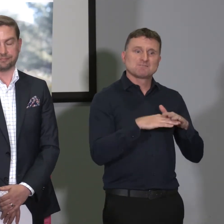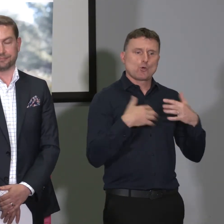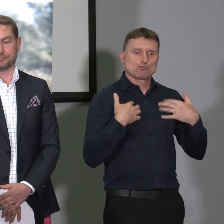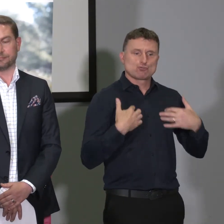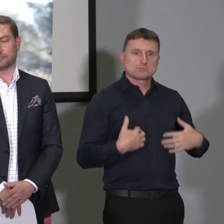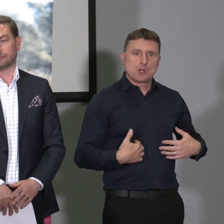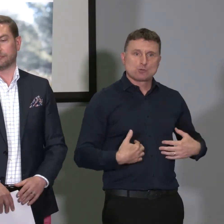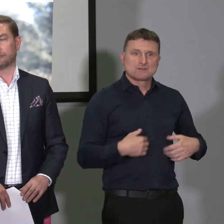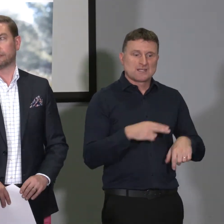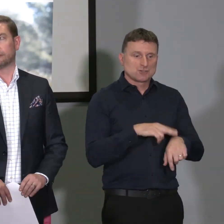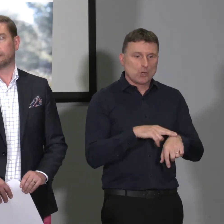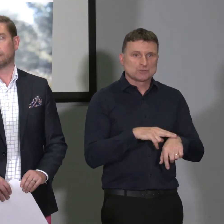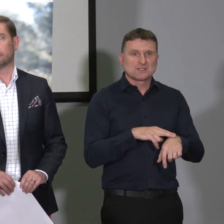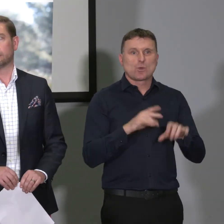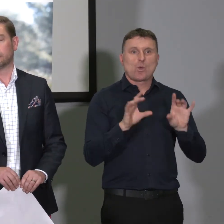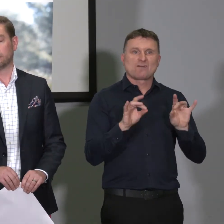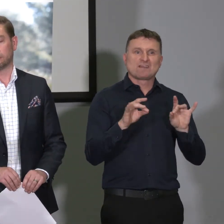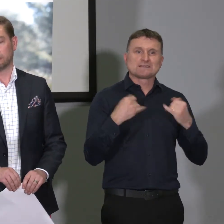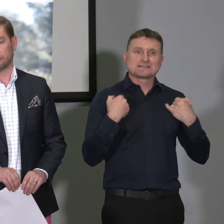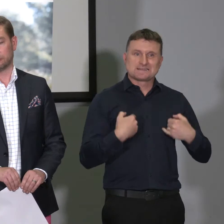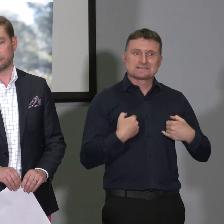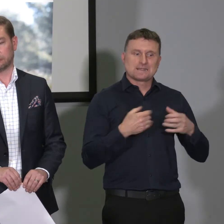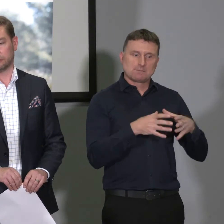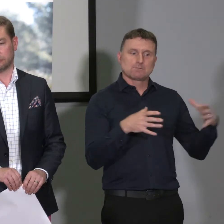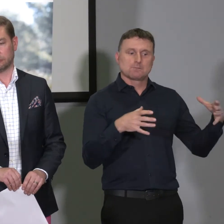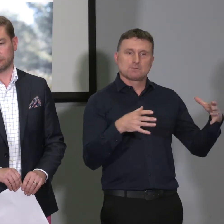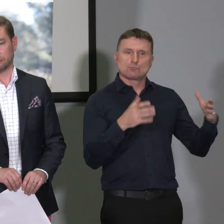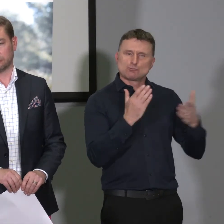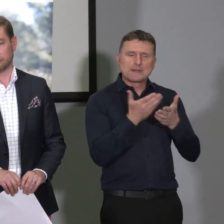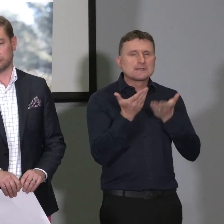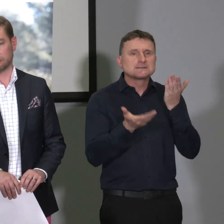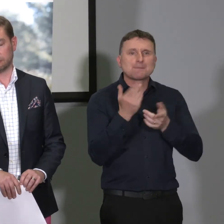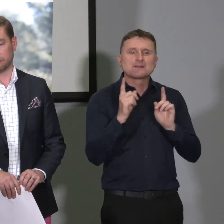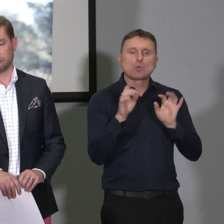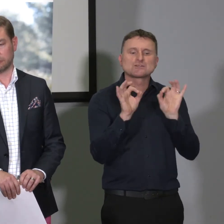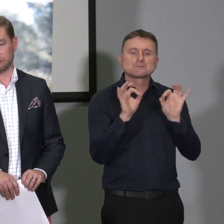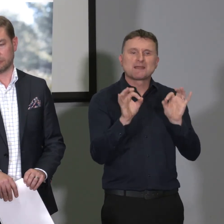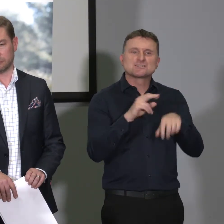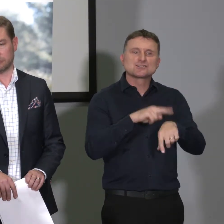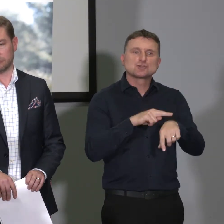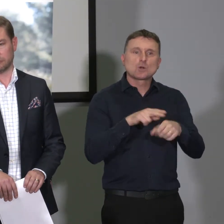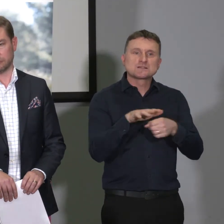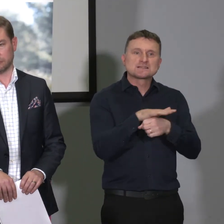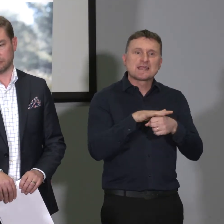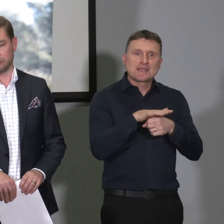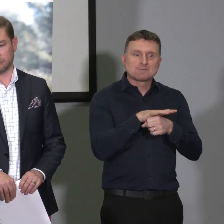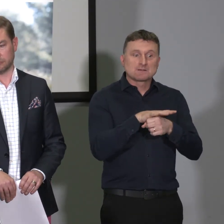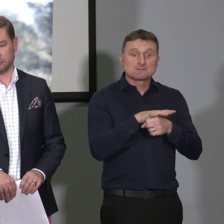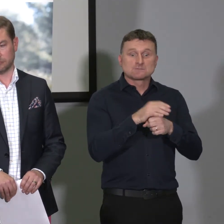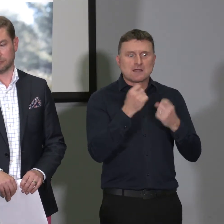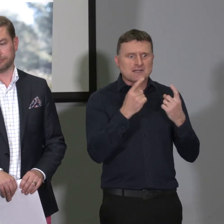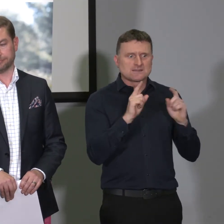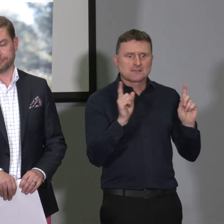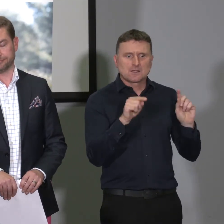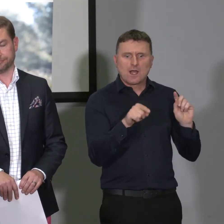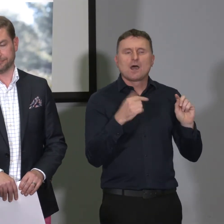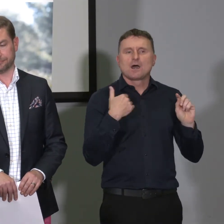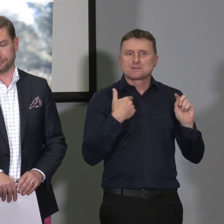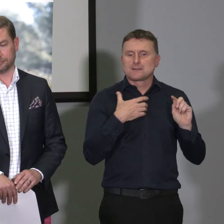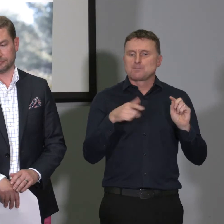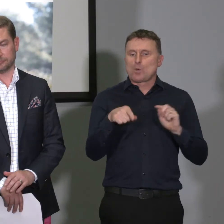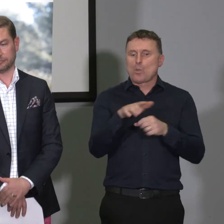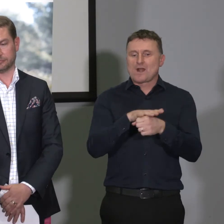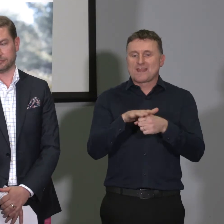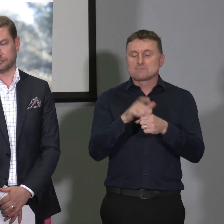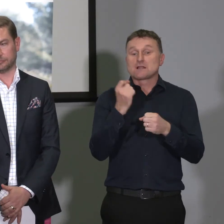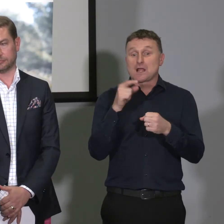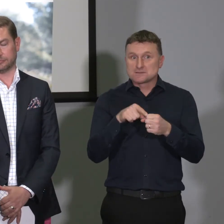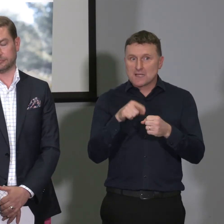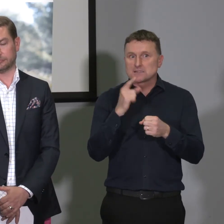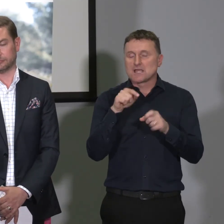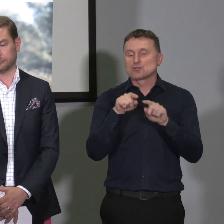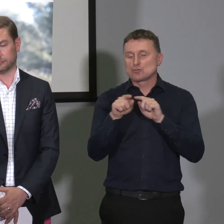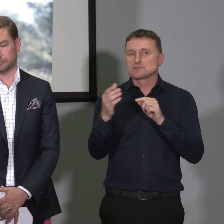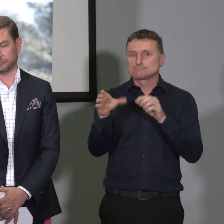respiratory